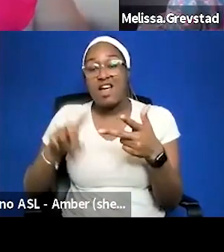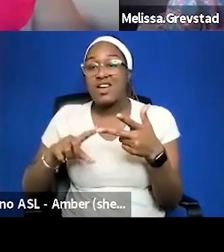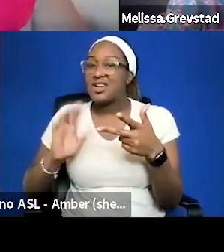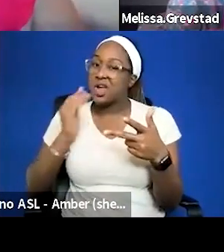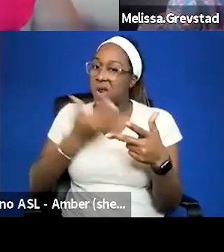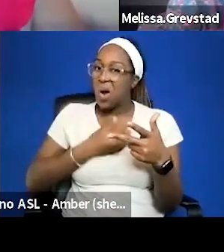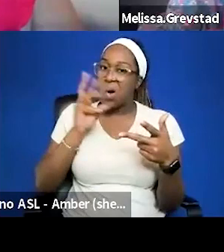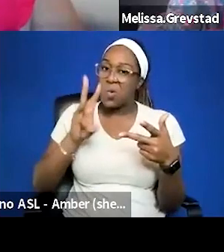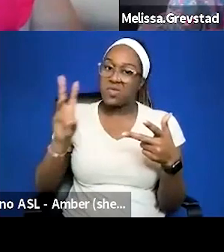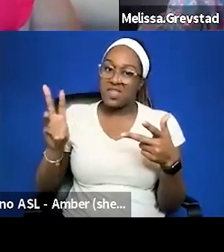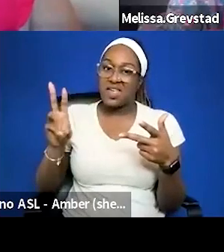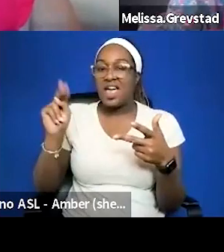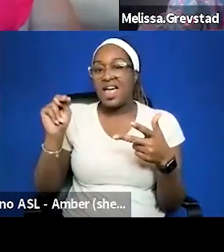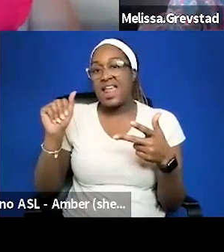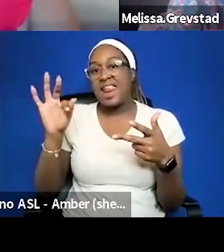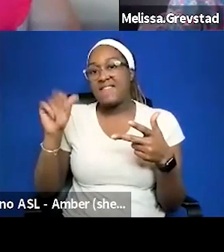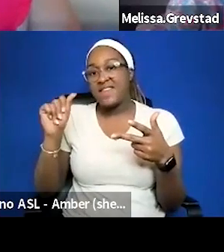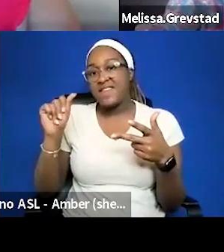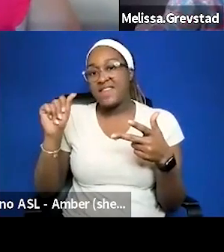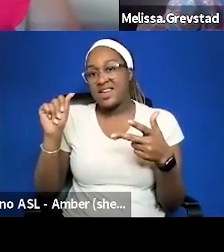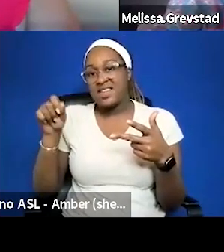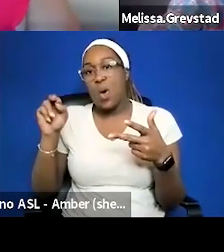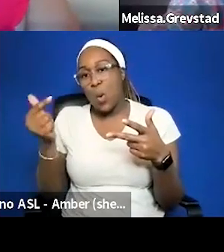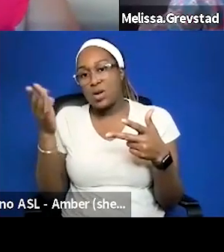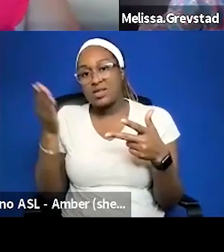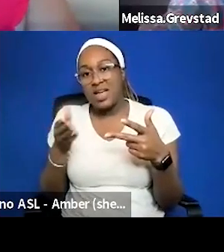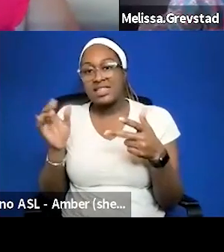site at NAAFA.org/sizefreedom.